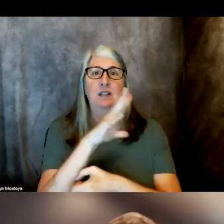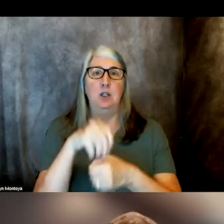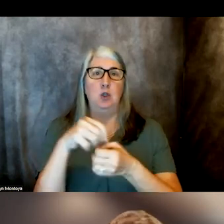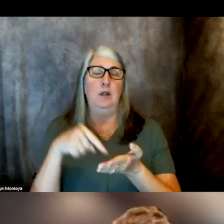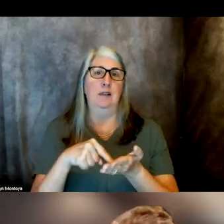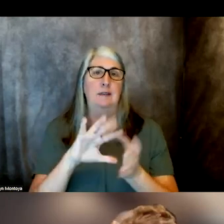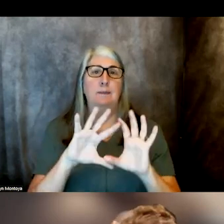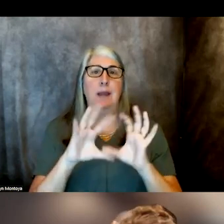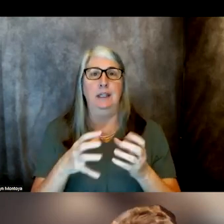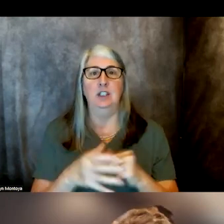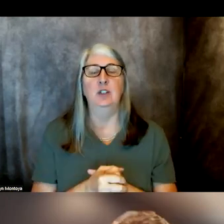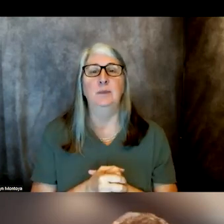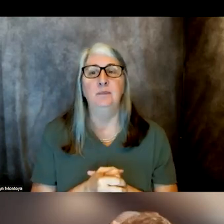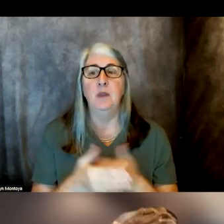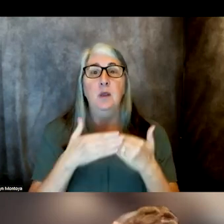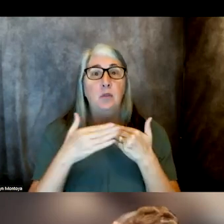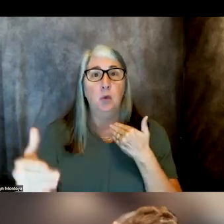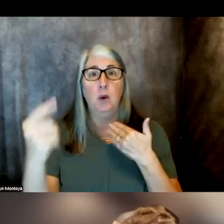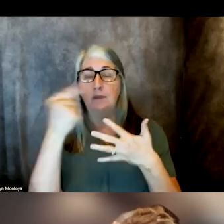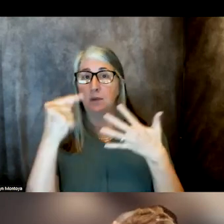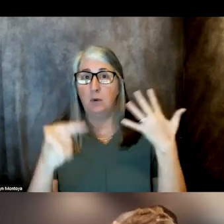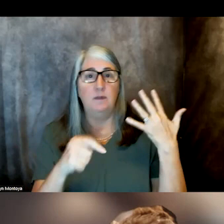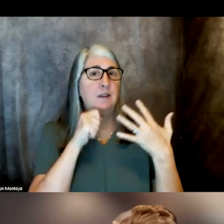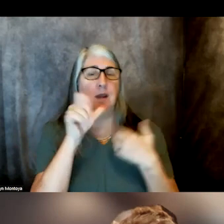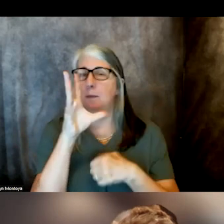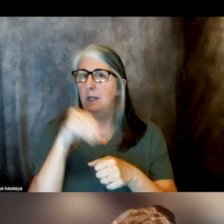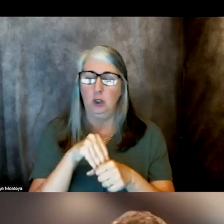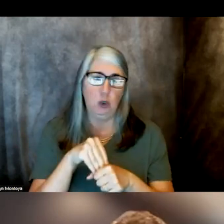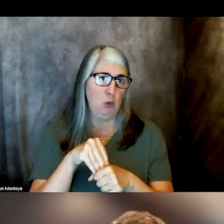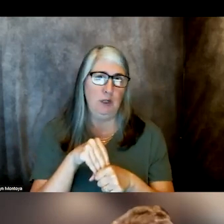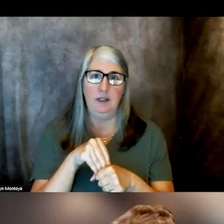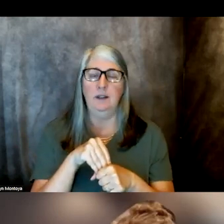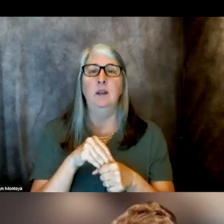THE REST OF THE PROVISIONS ARE NOT IN THE PACKAGE TO REAUTHORIZE